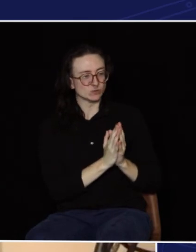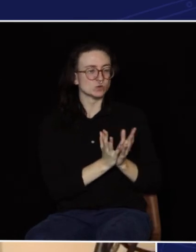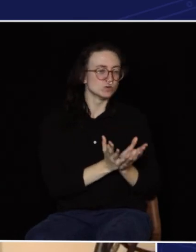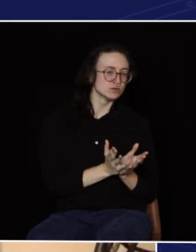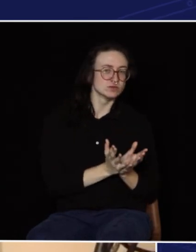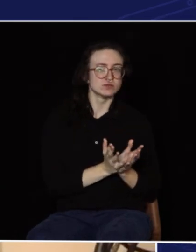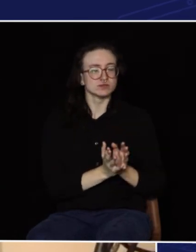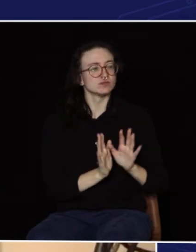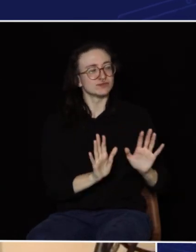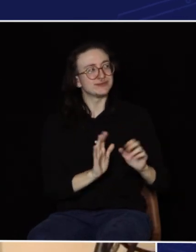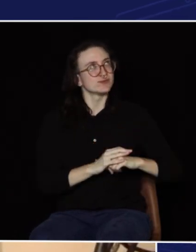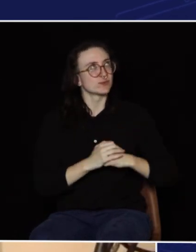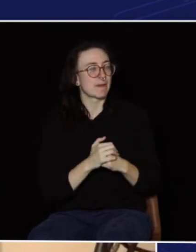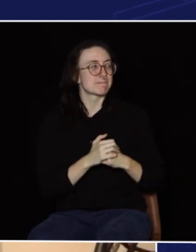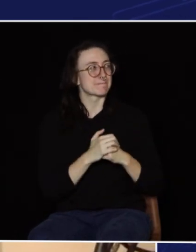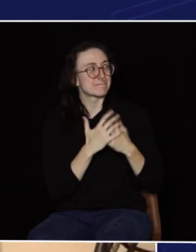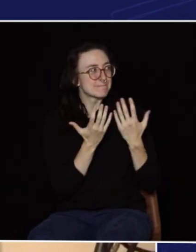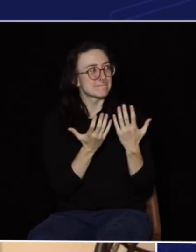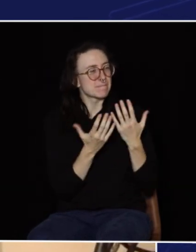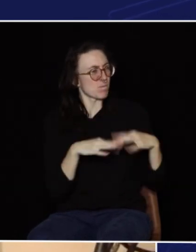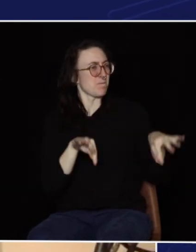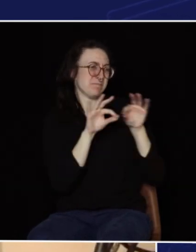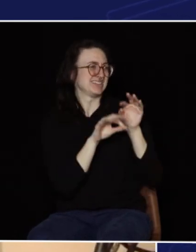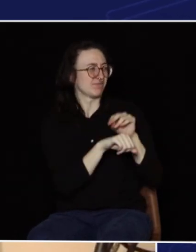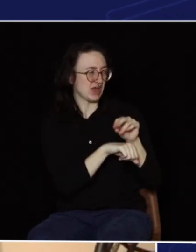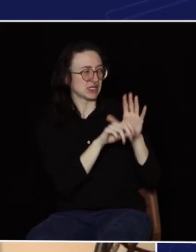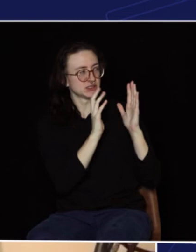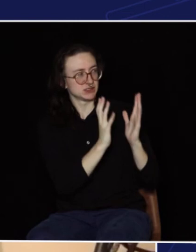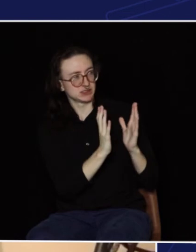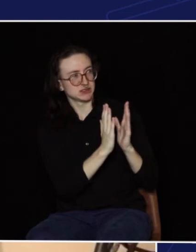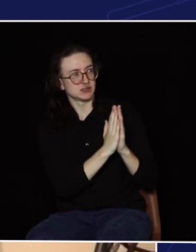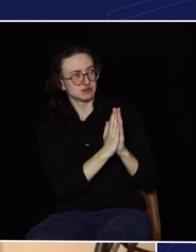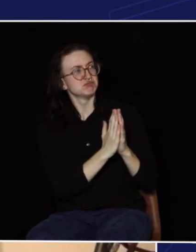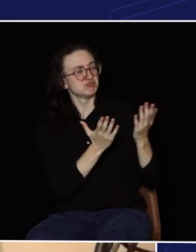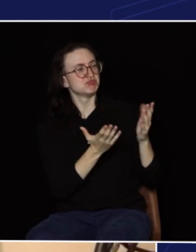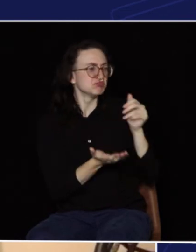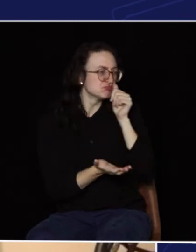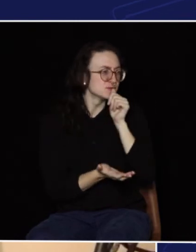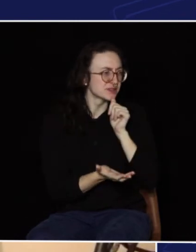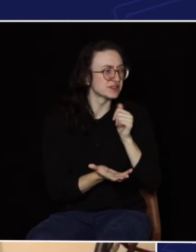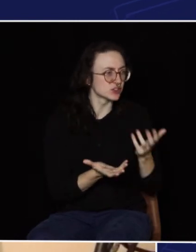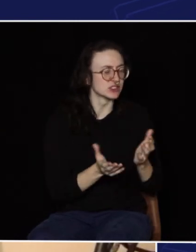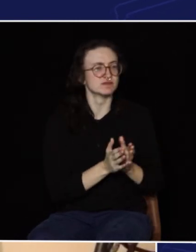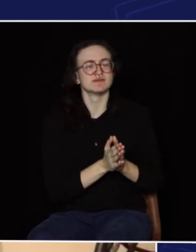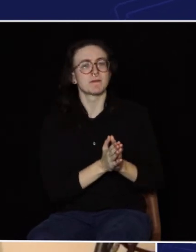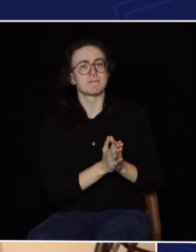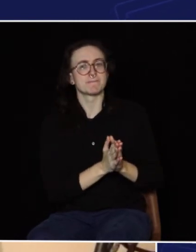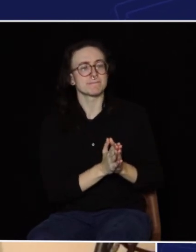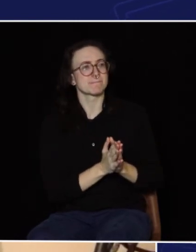The best advice would be to... be patient.